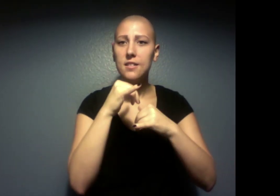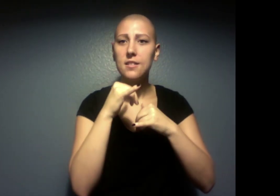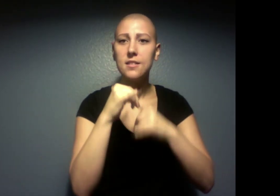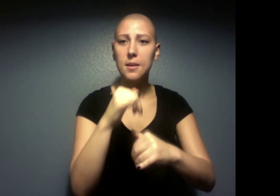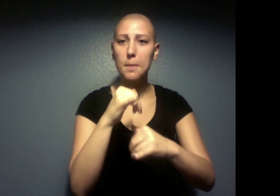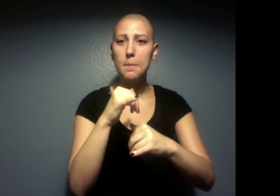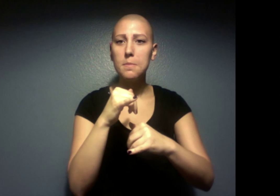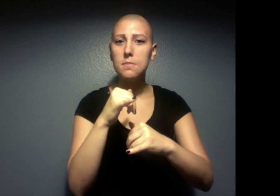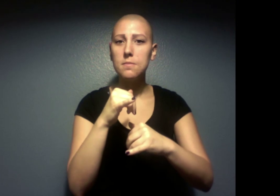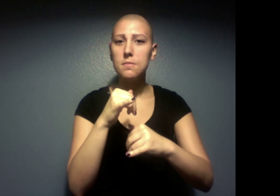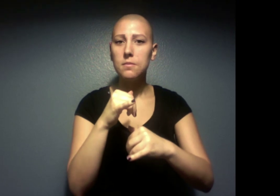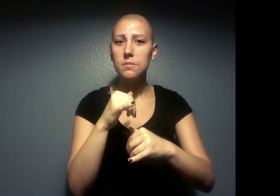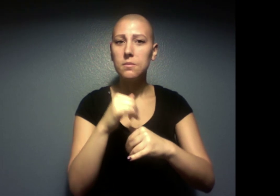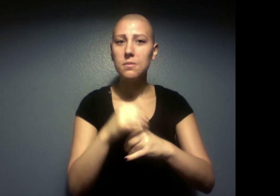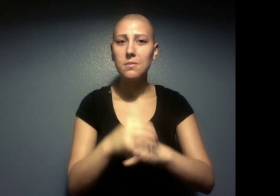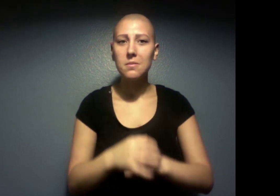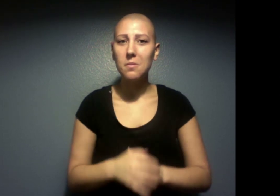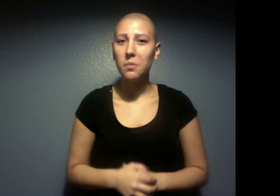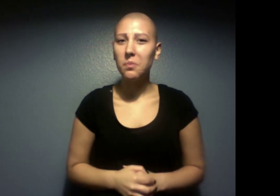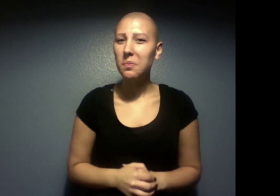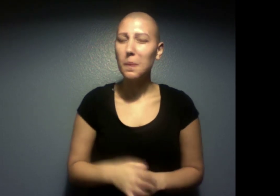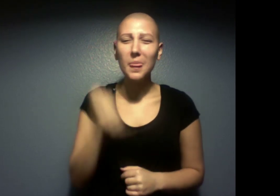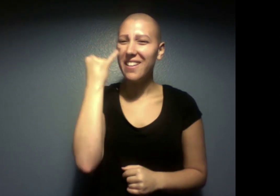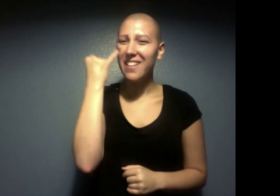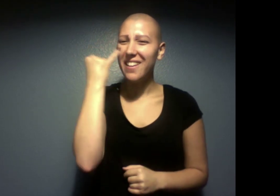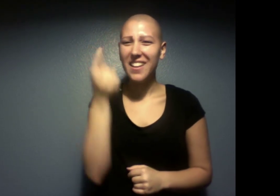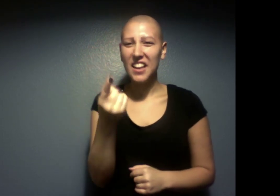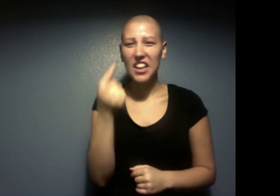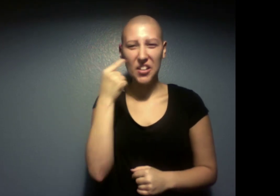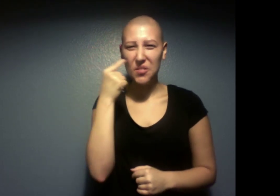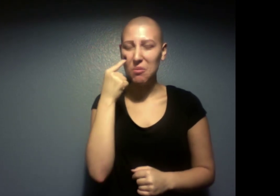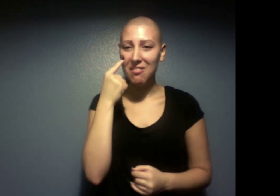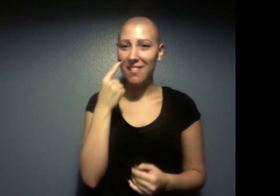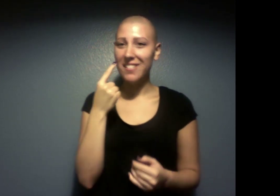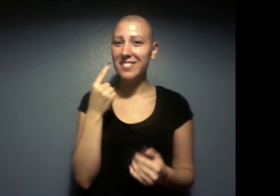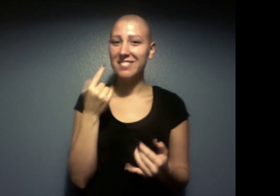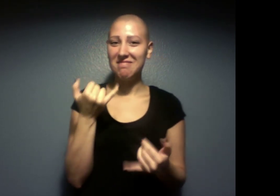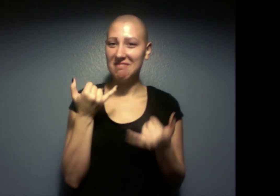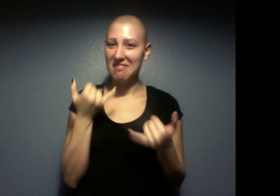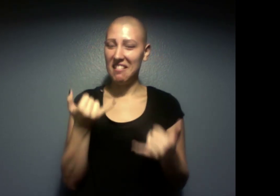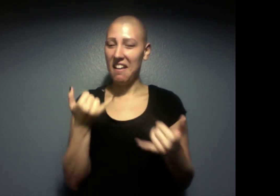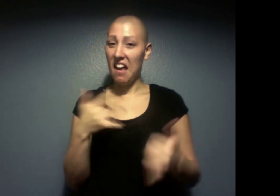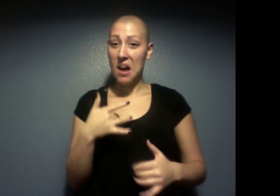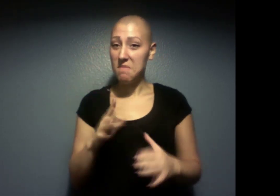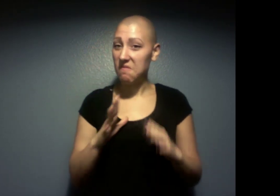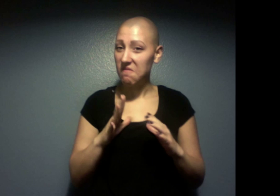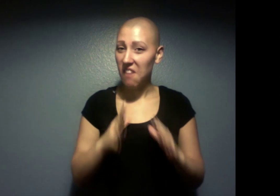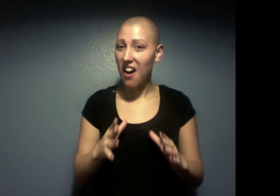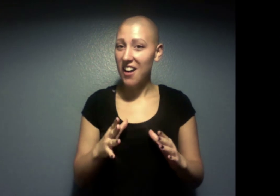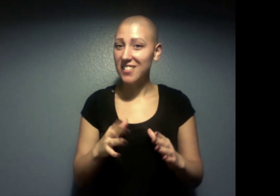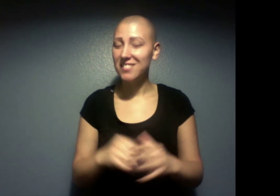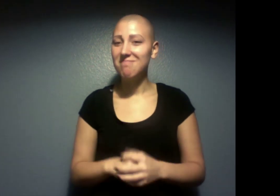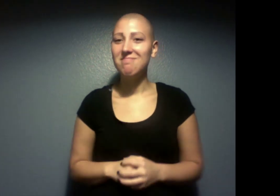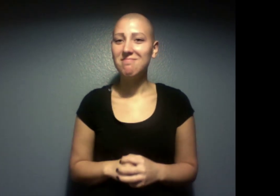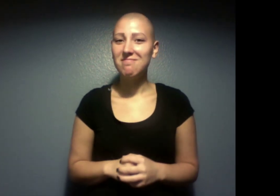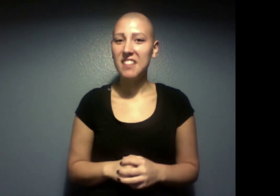I collapsed at the same time you did. If you think I was spared, came out unscathed